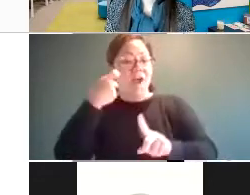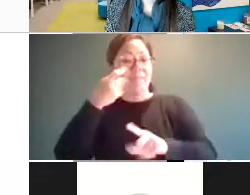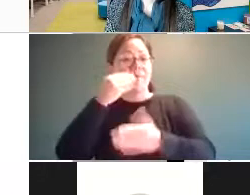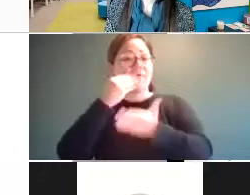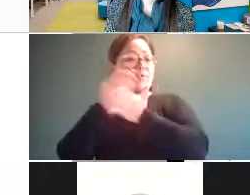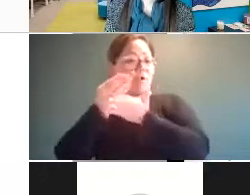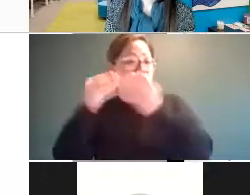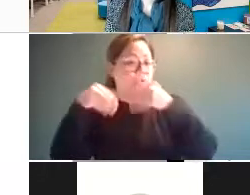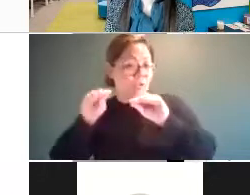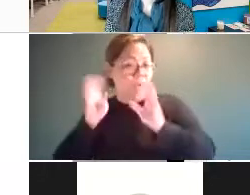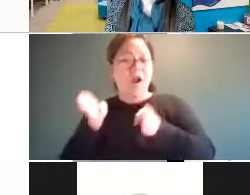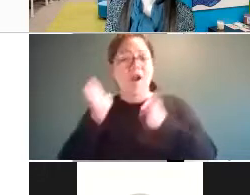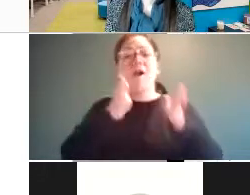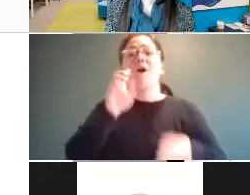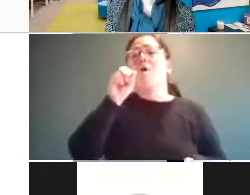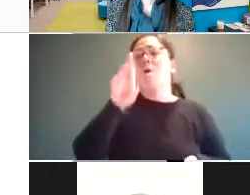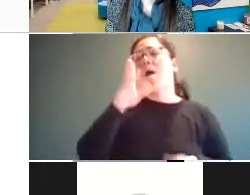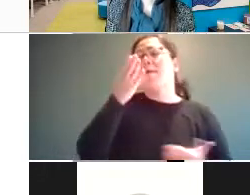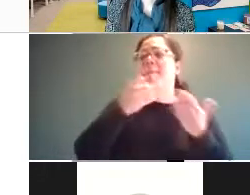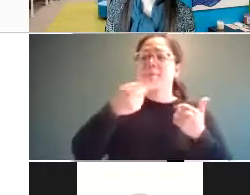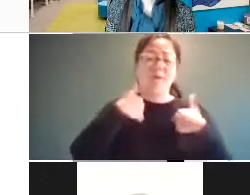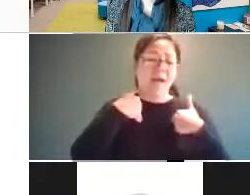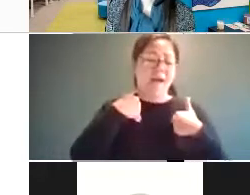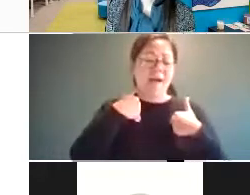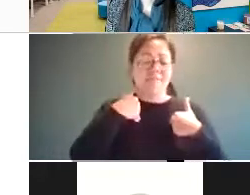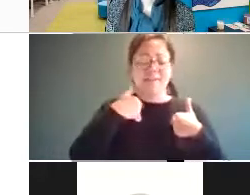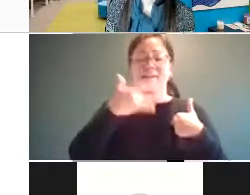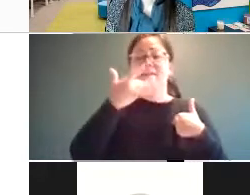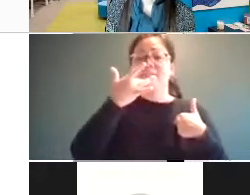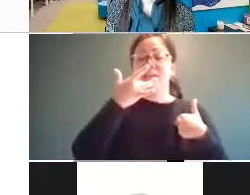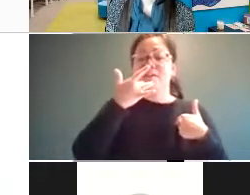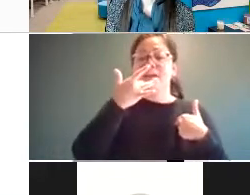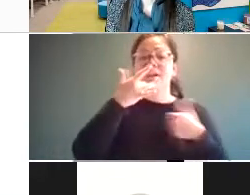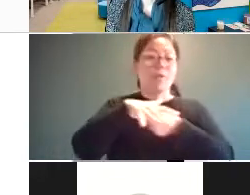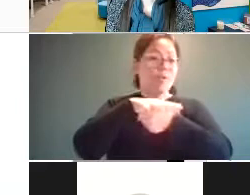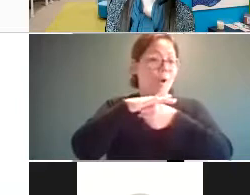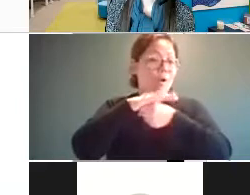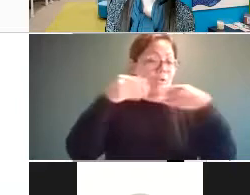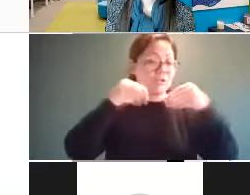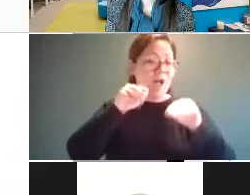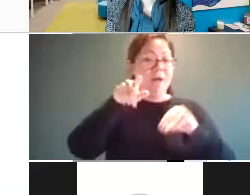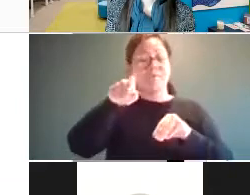or you may have a favorite local shop that you go to during the summers.